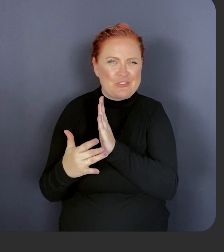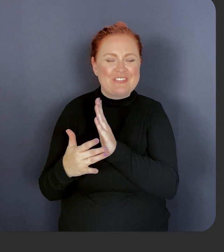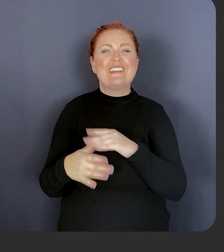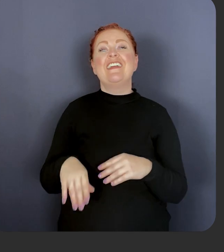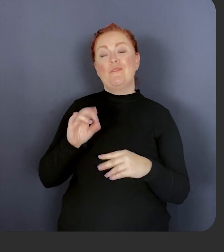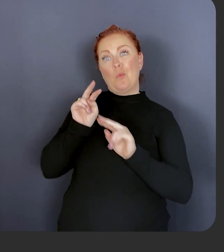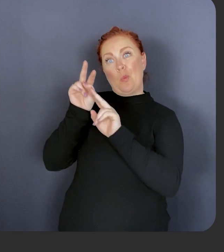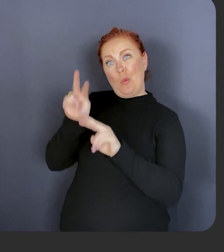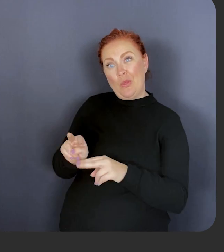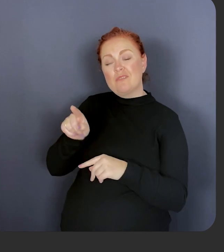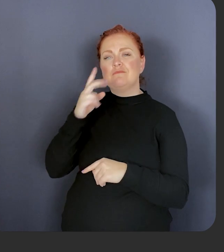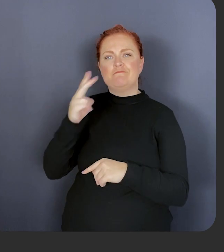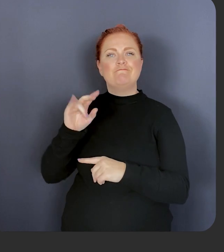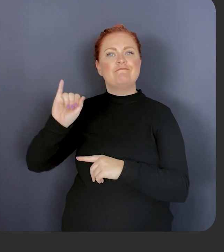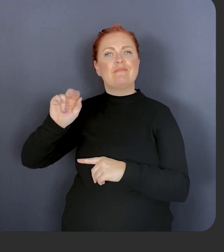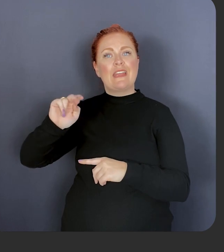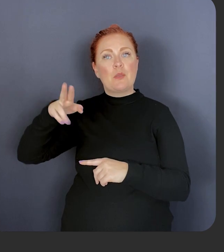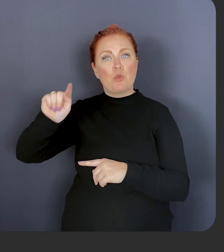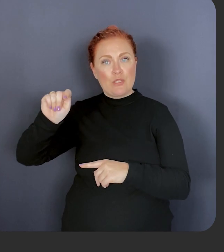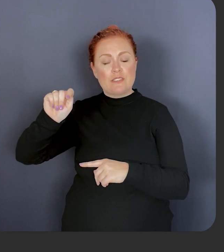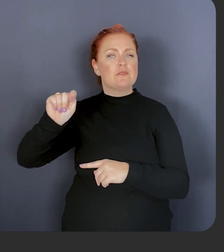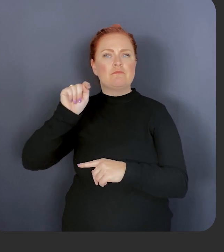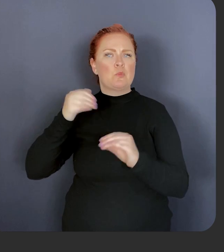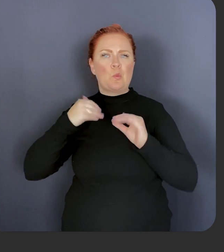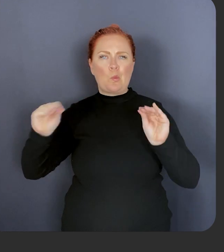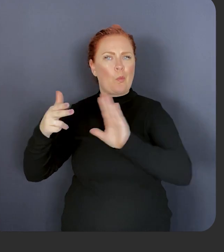And if we look, we see that the input didn't have a label here.